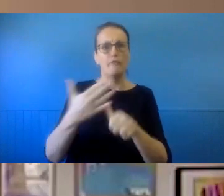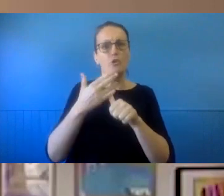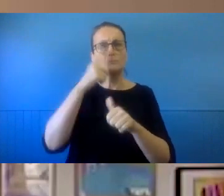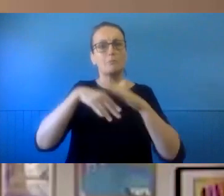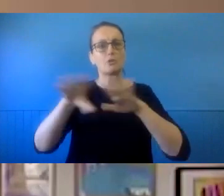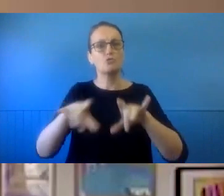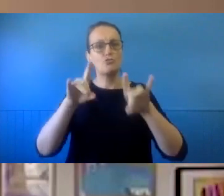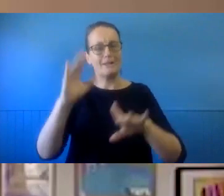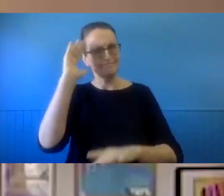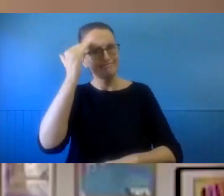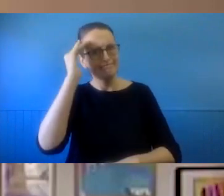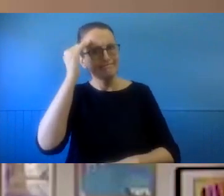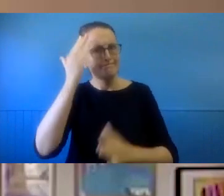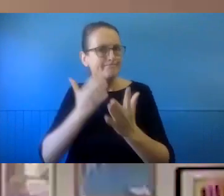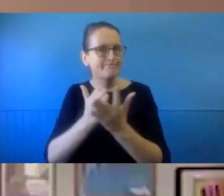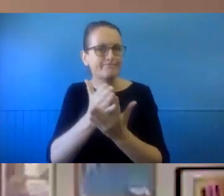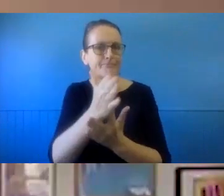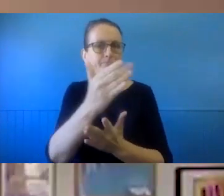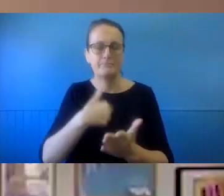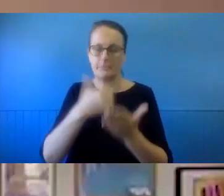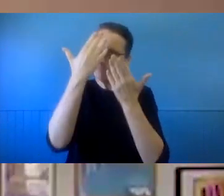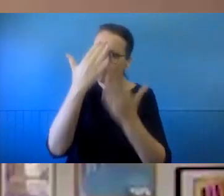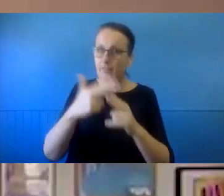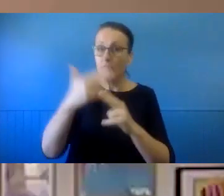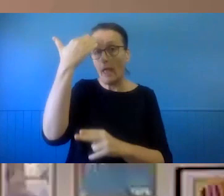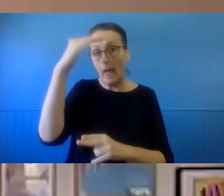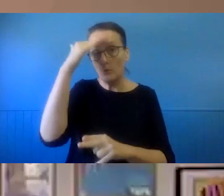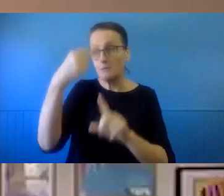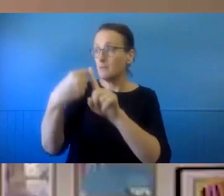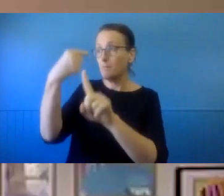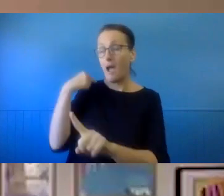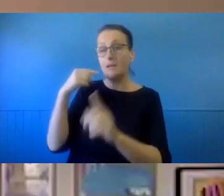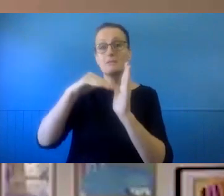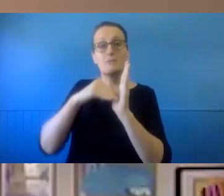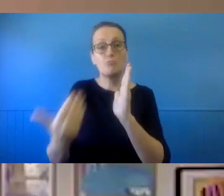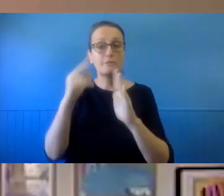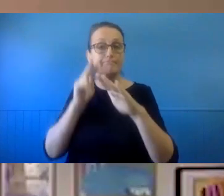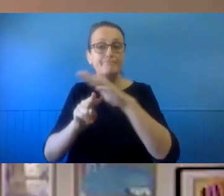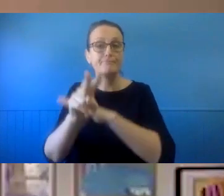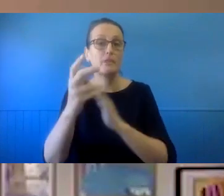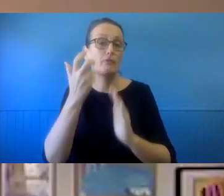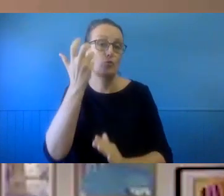to their elders, past, present and future. I encourage you all to share